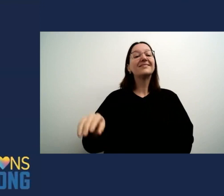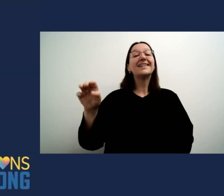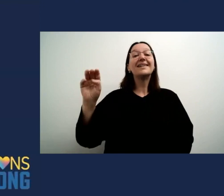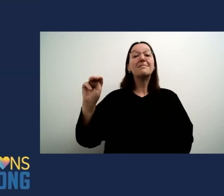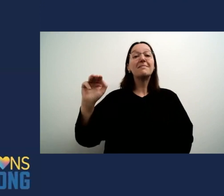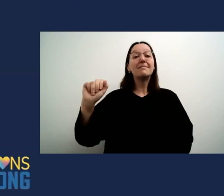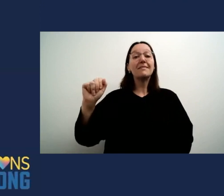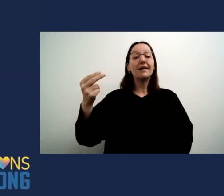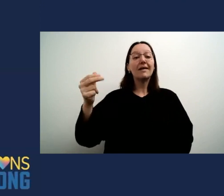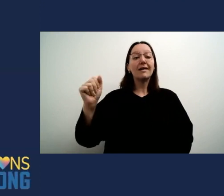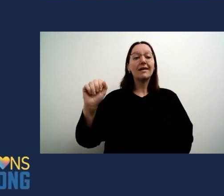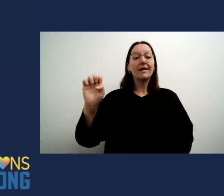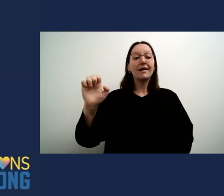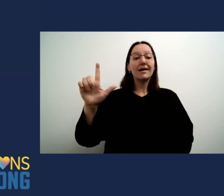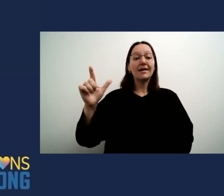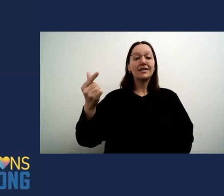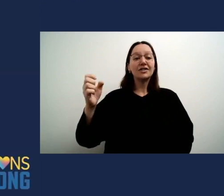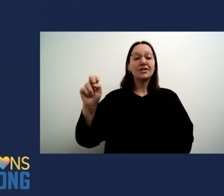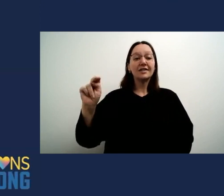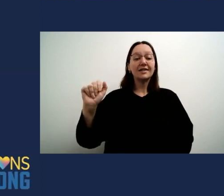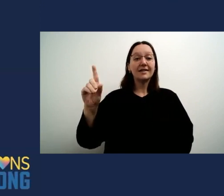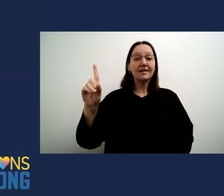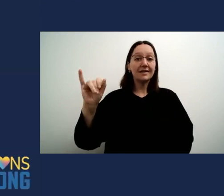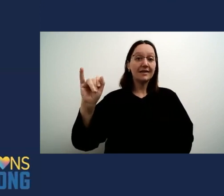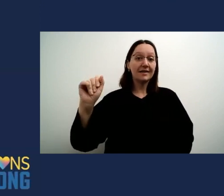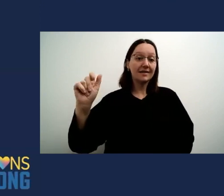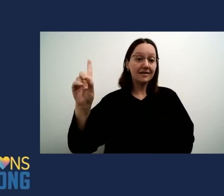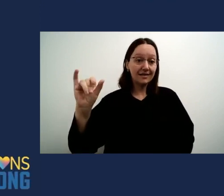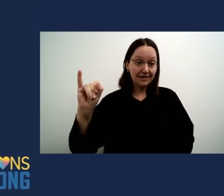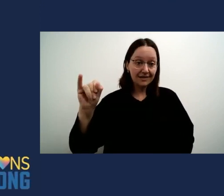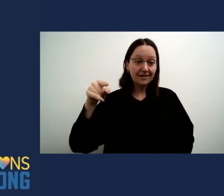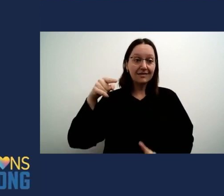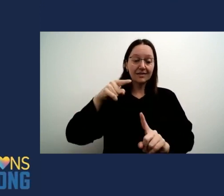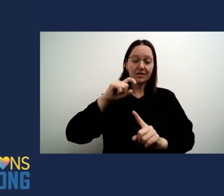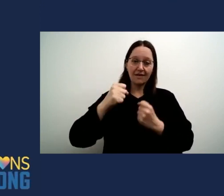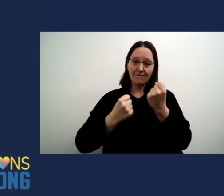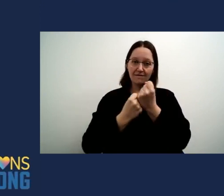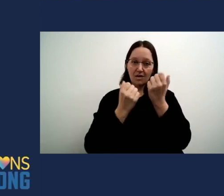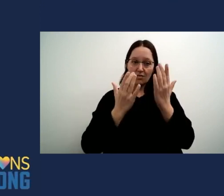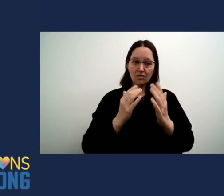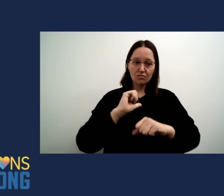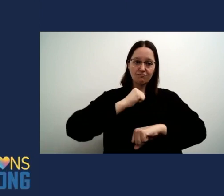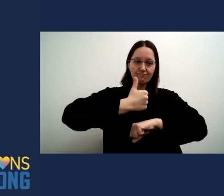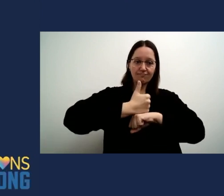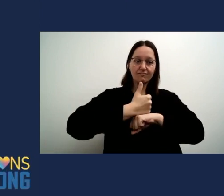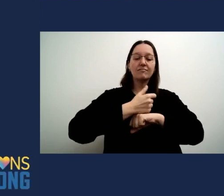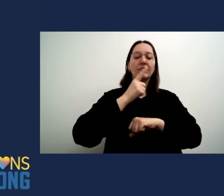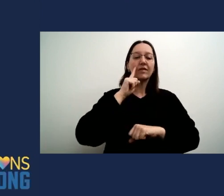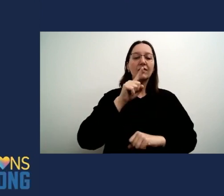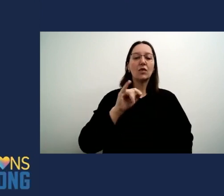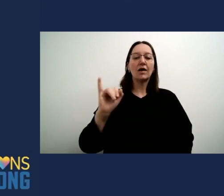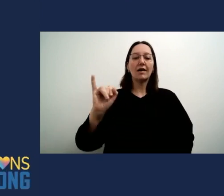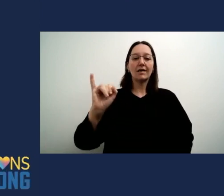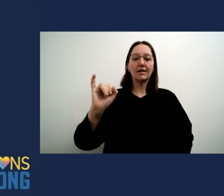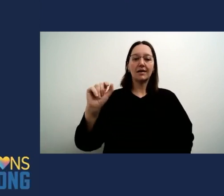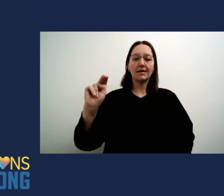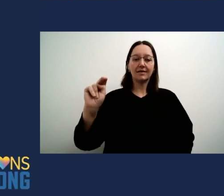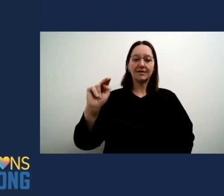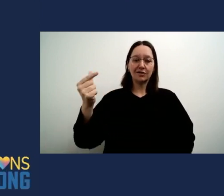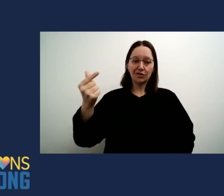compassion, with kindness. And . Such conversations